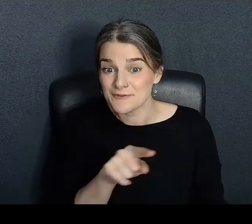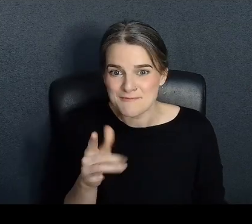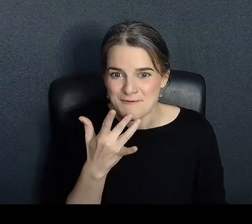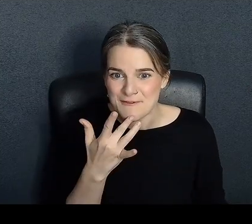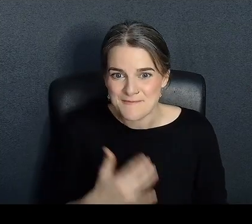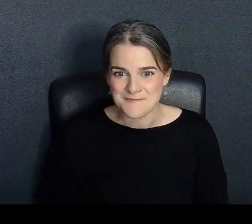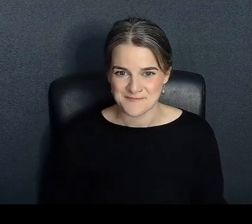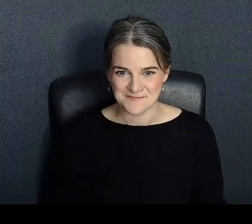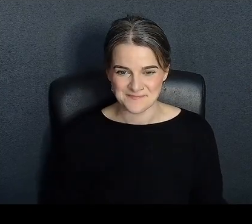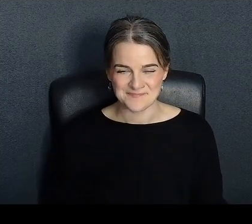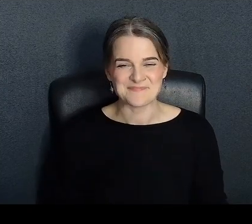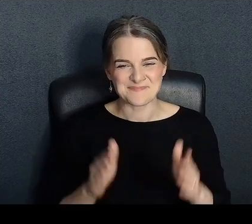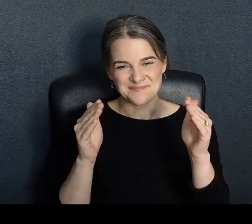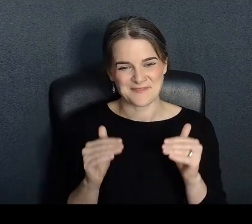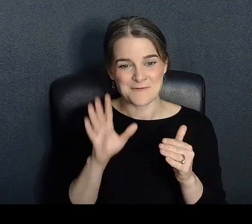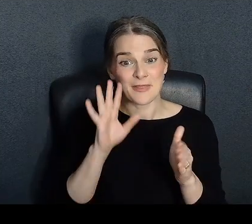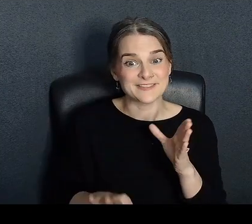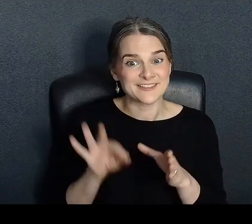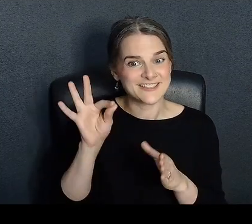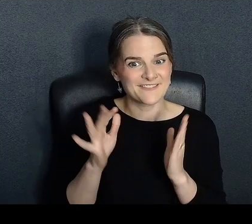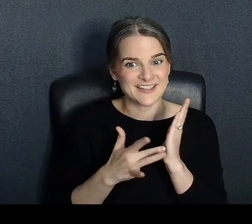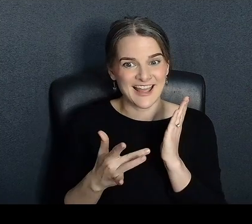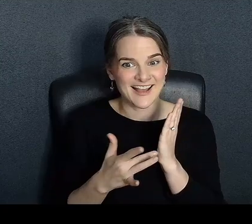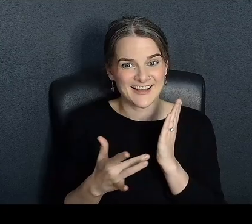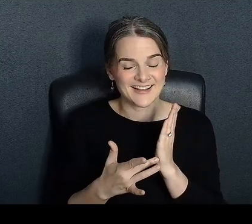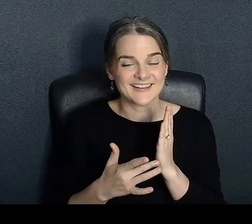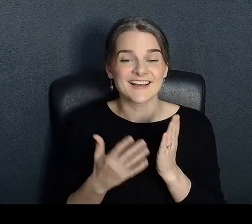And device demonstrations are available